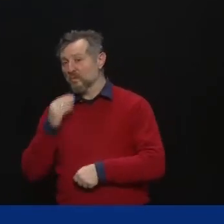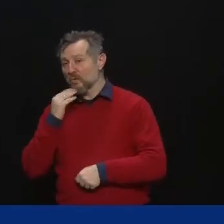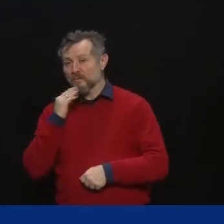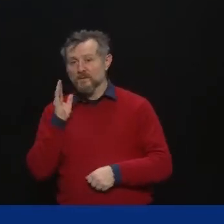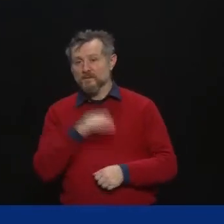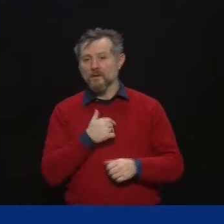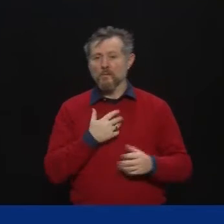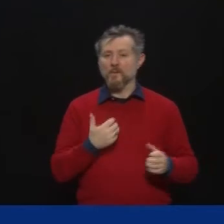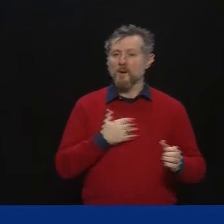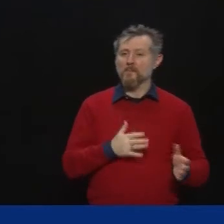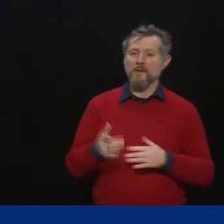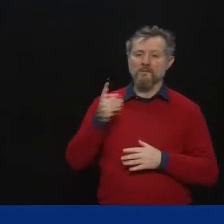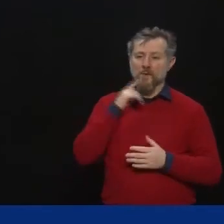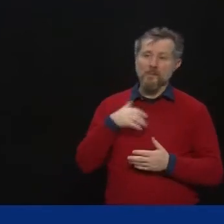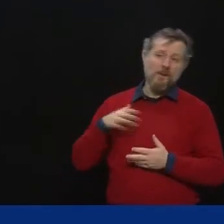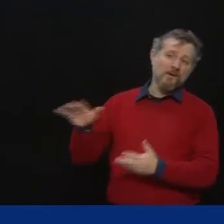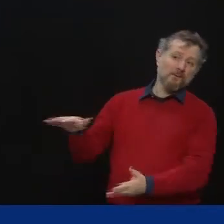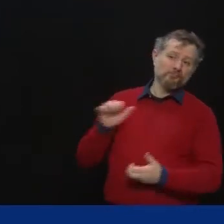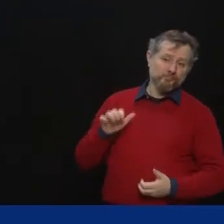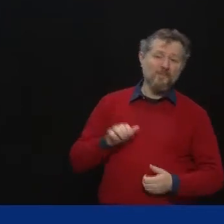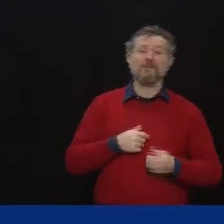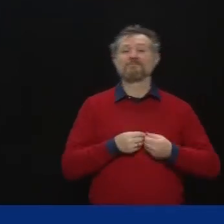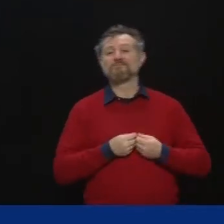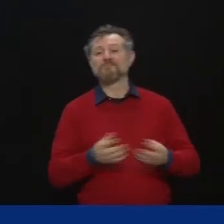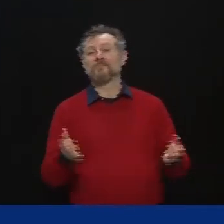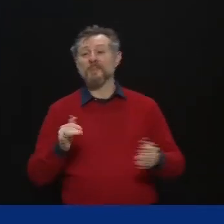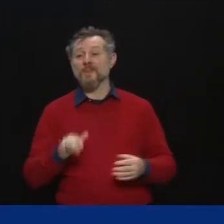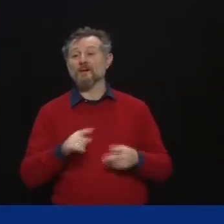IT. THE KIDS IN THE CLASSROOM WILL